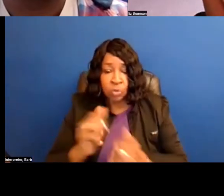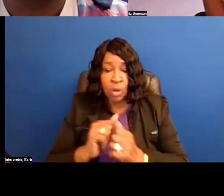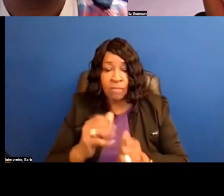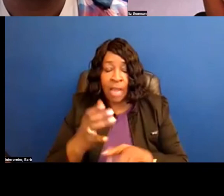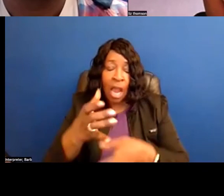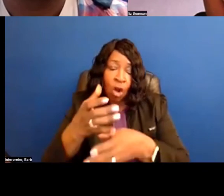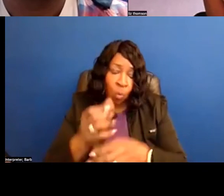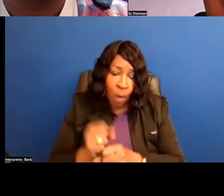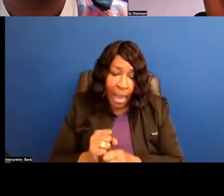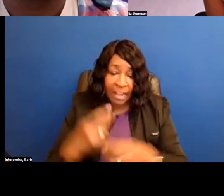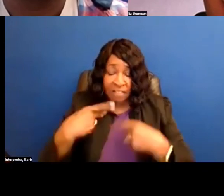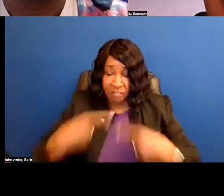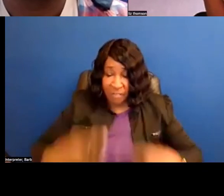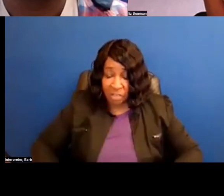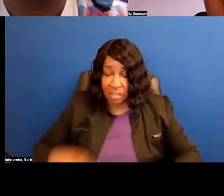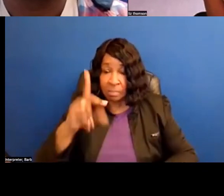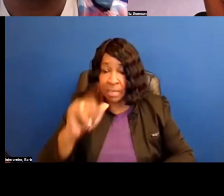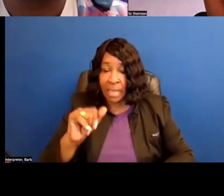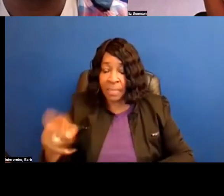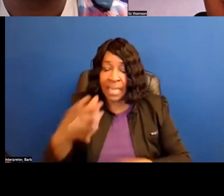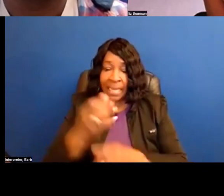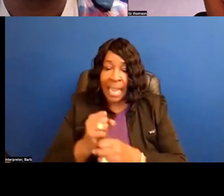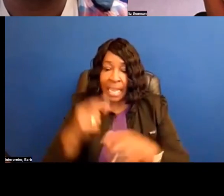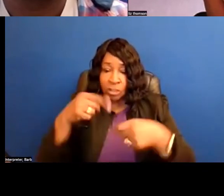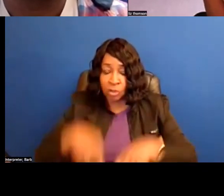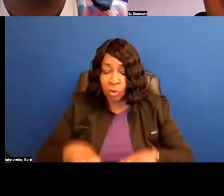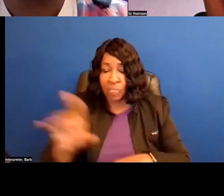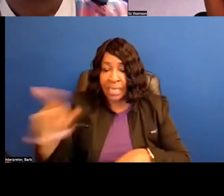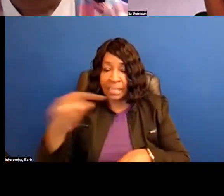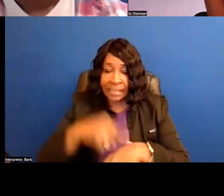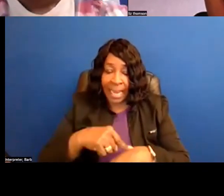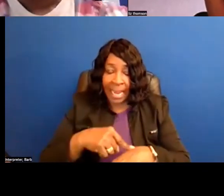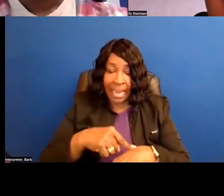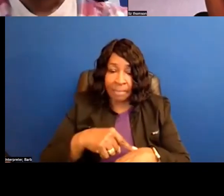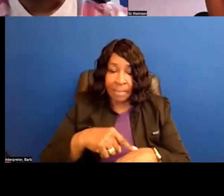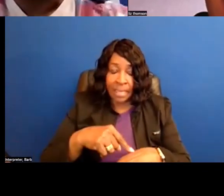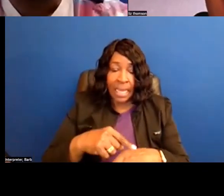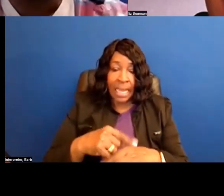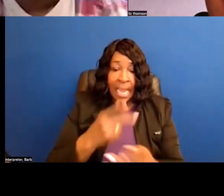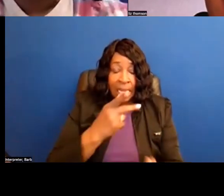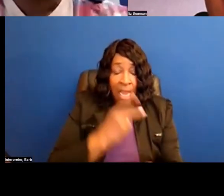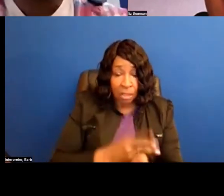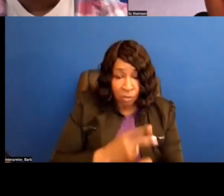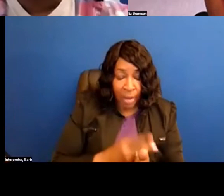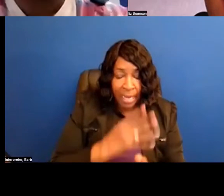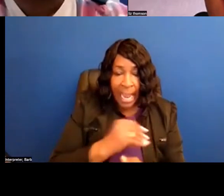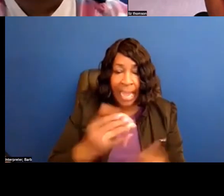that they acquired during their time in undergrad and how they navigated that identity change.